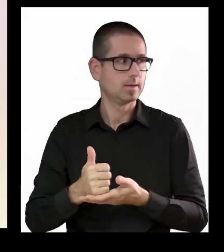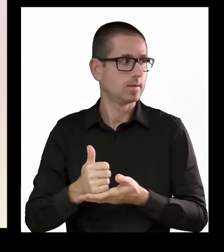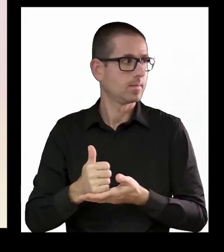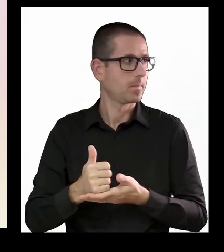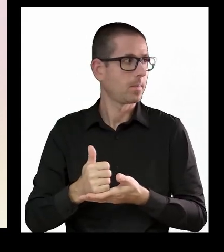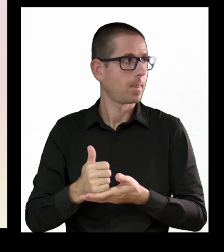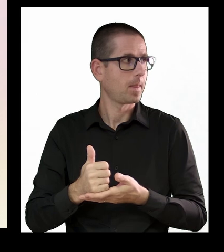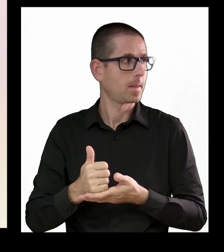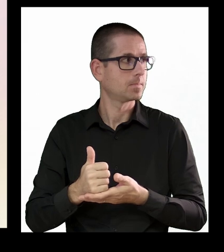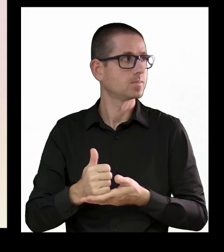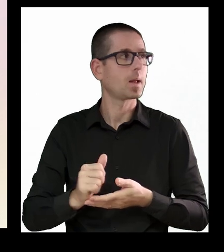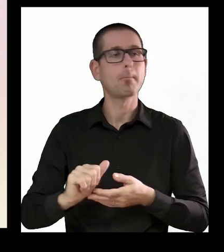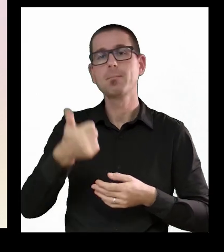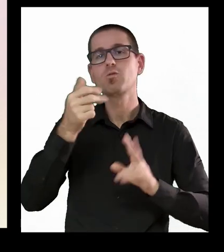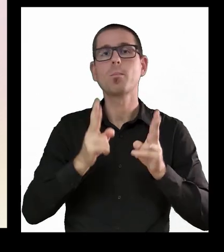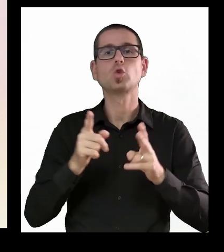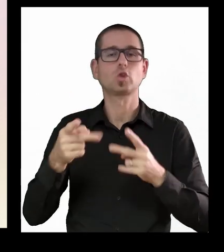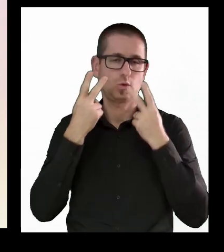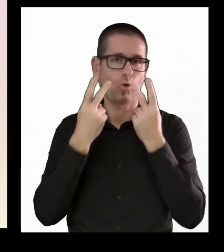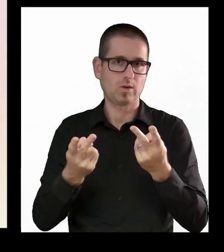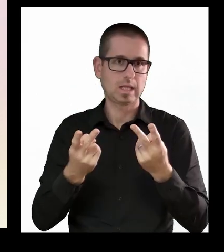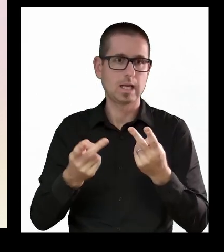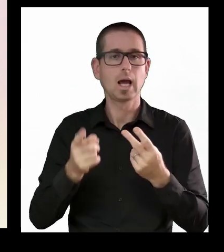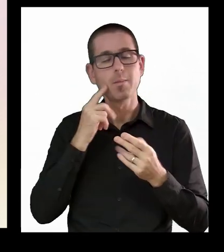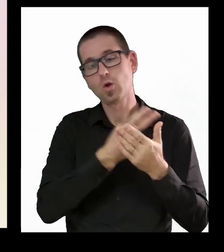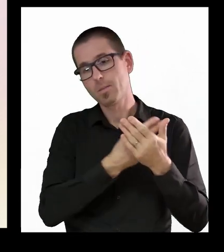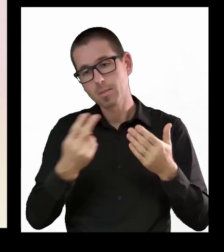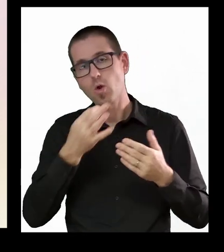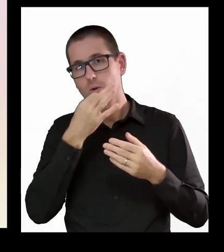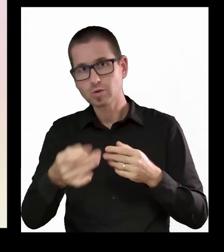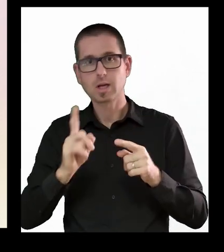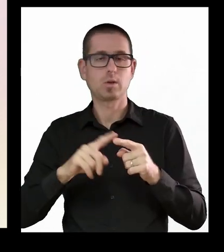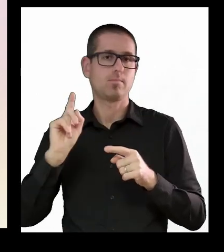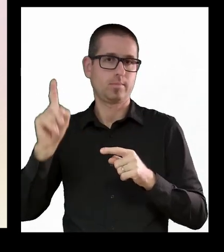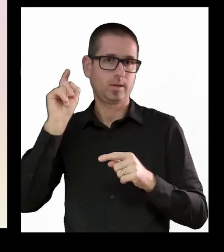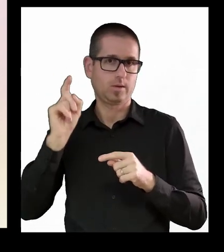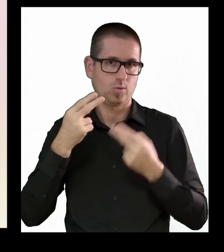Just the first option that they see. They read the question and then answer it. Mostly they used.